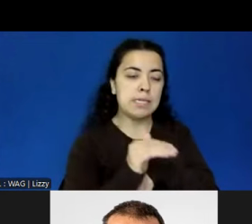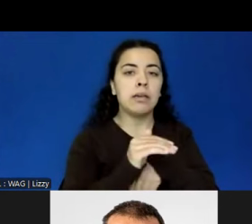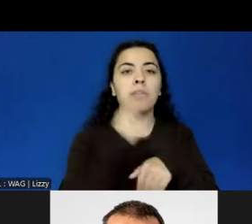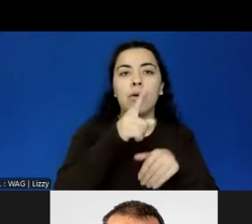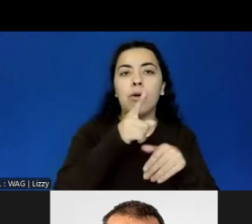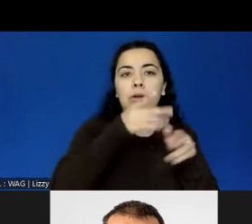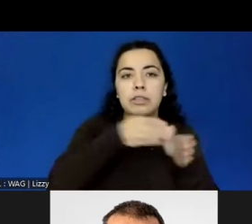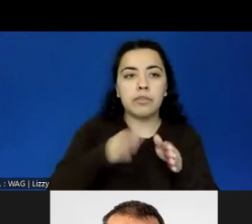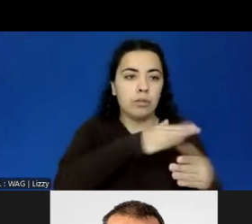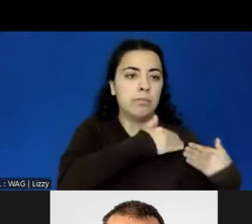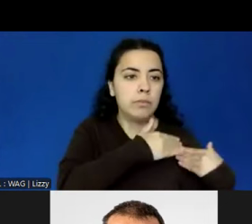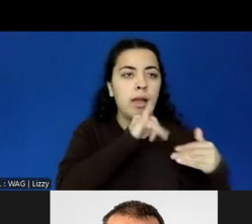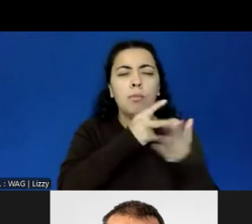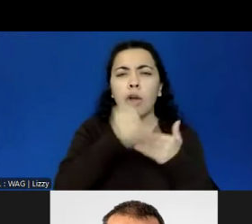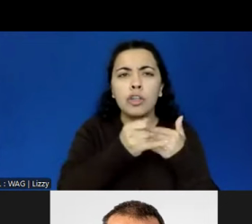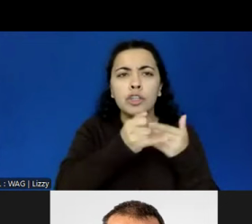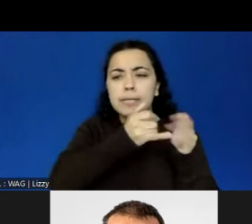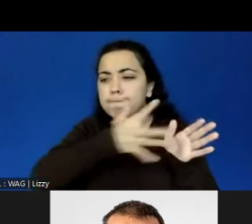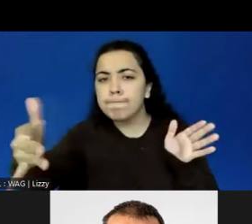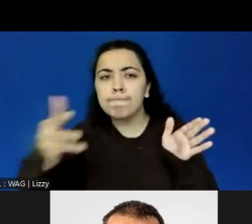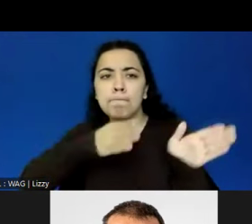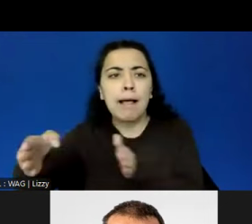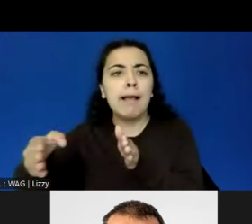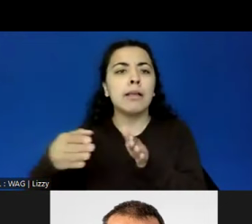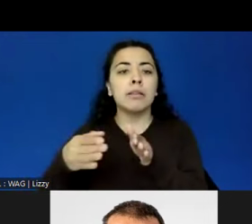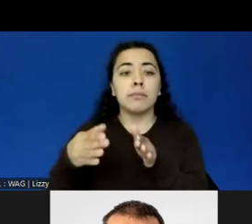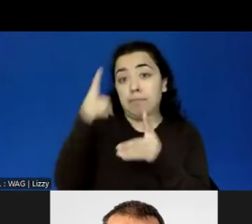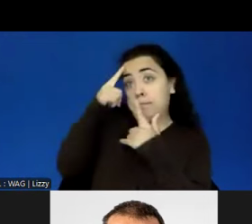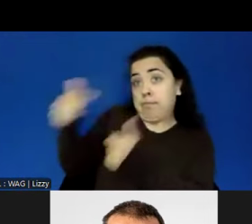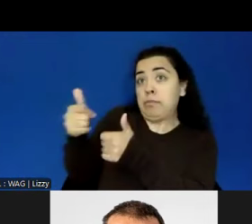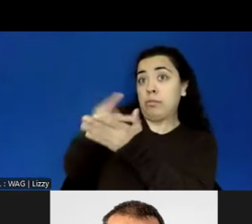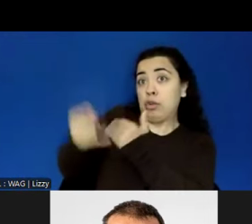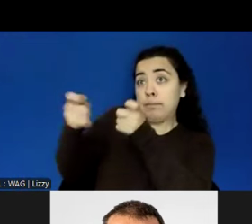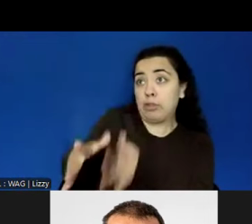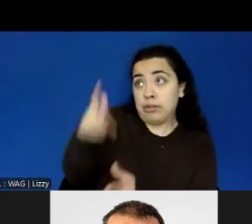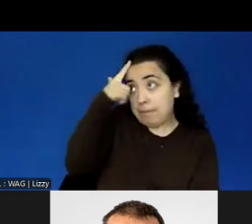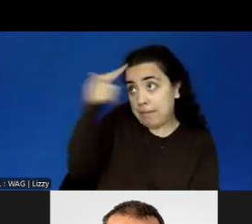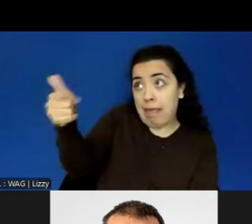how projects are laid out. It's also up to them to create awareness and set expectations. So,